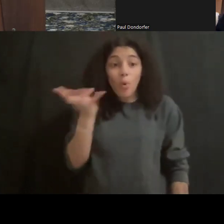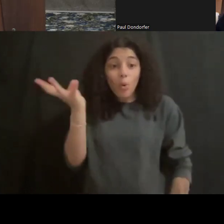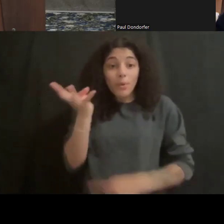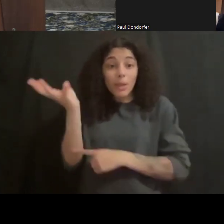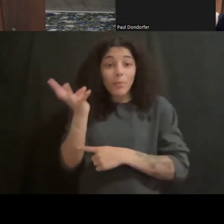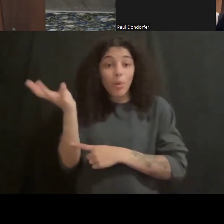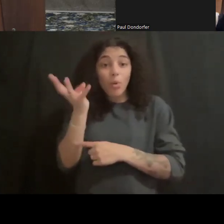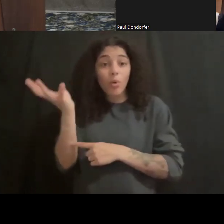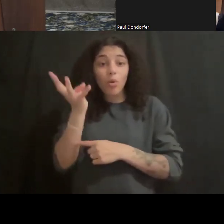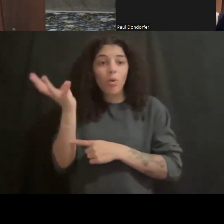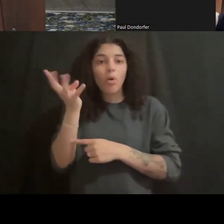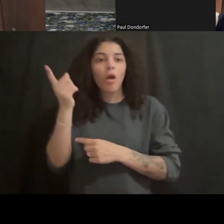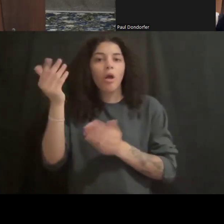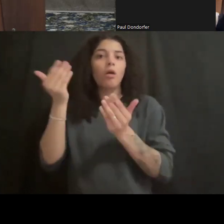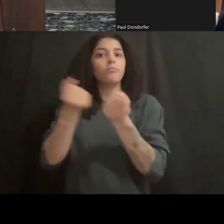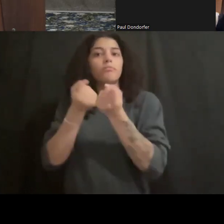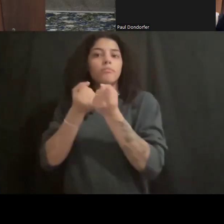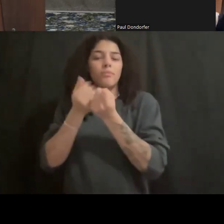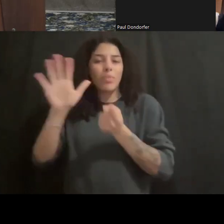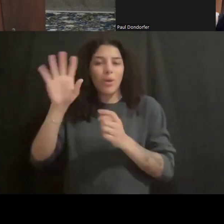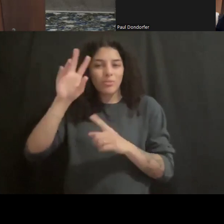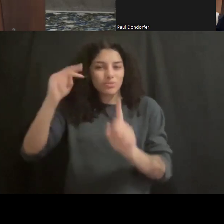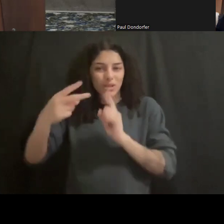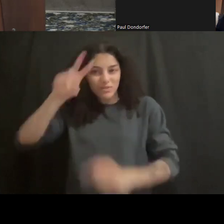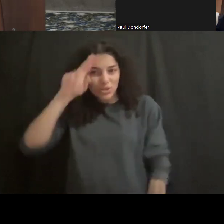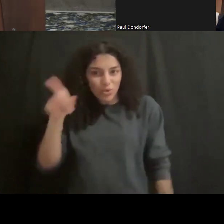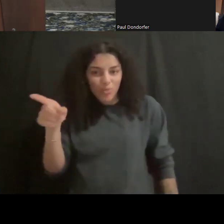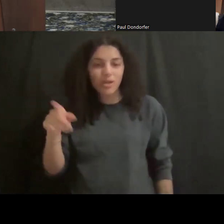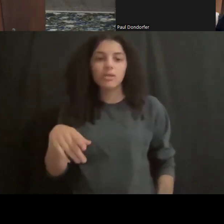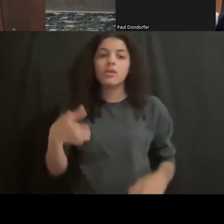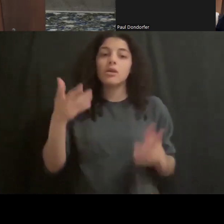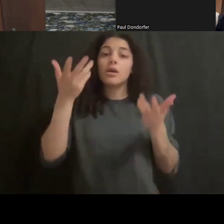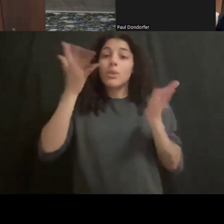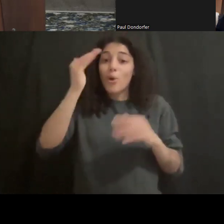They know as does every person in this room data servers with personal information are